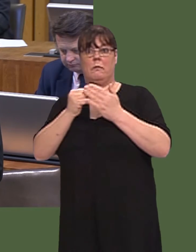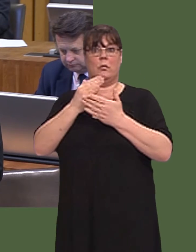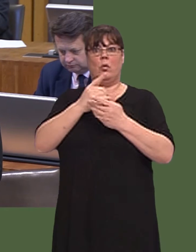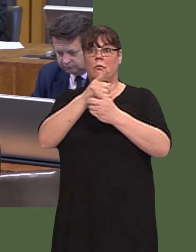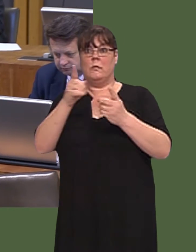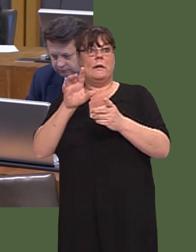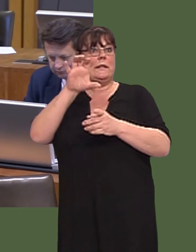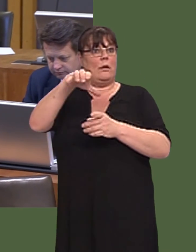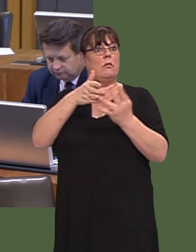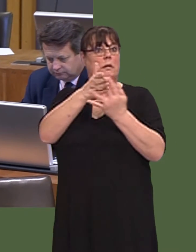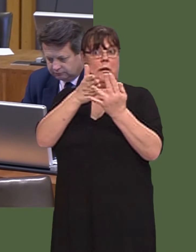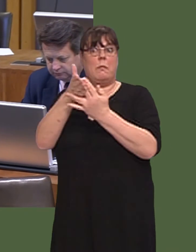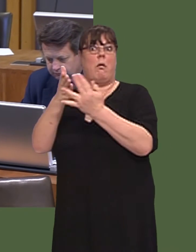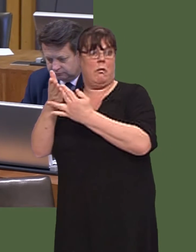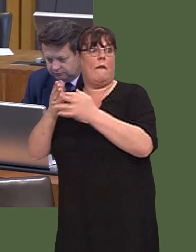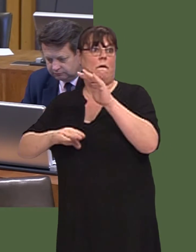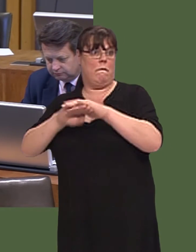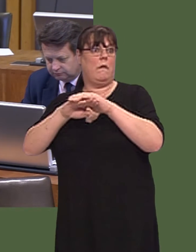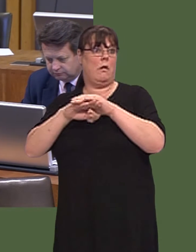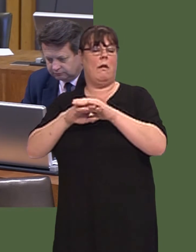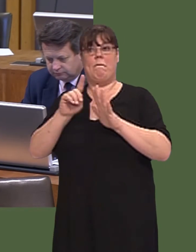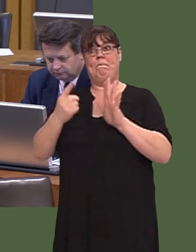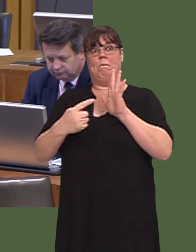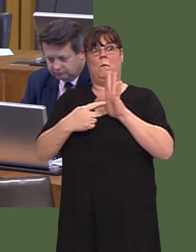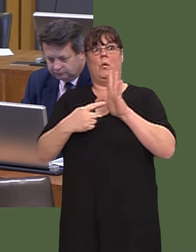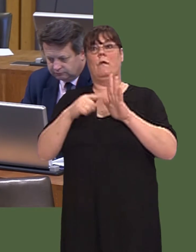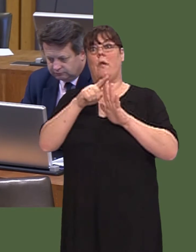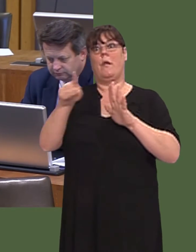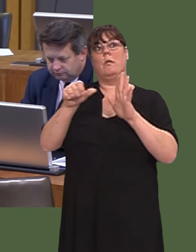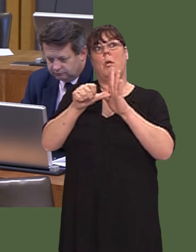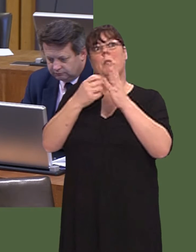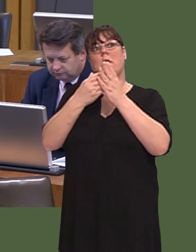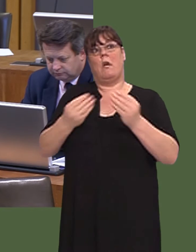It is hugely important that those issues are dealt with, certainly as part of the next